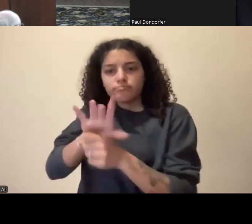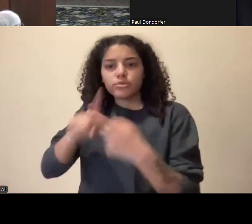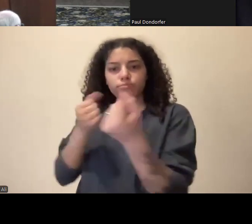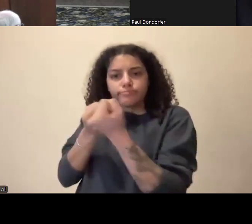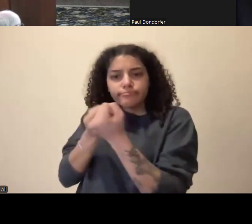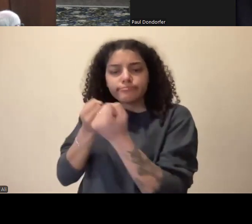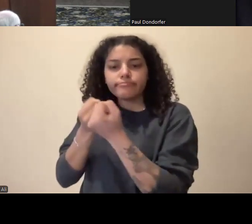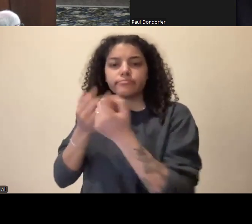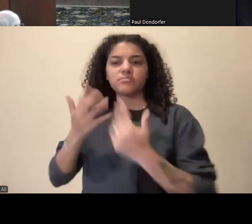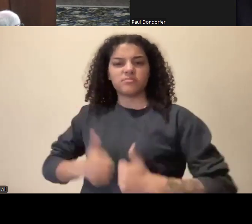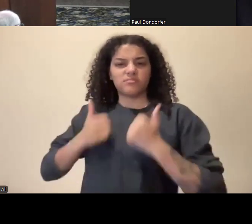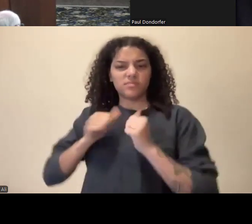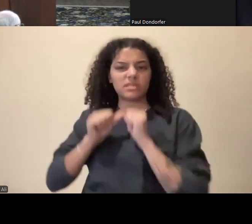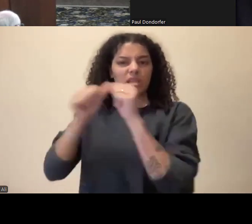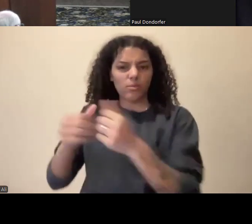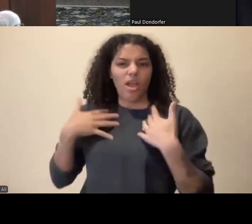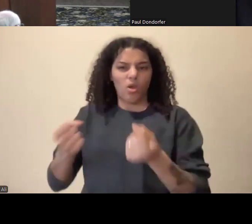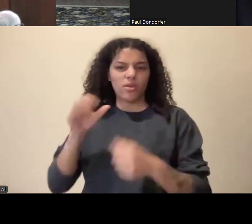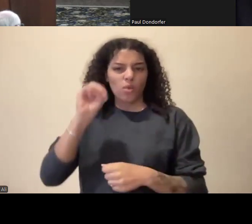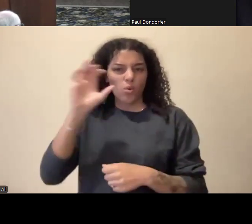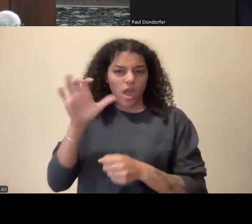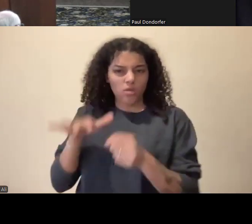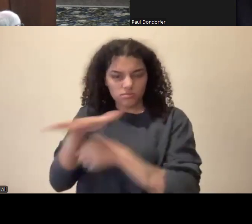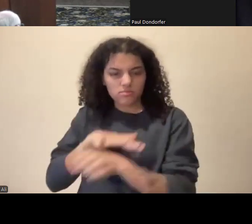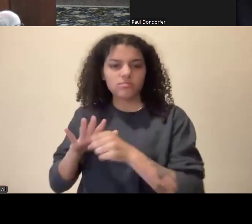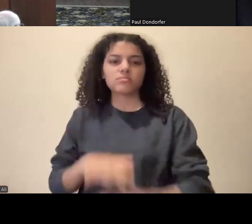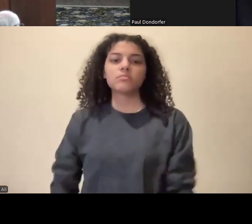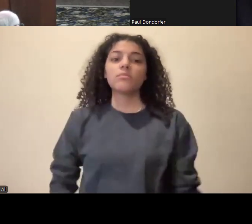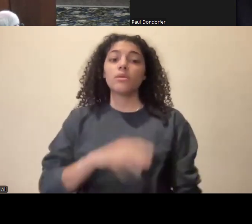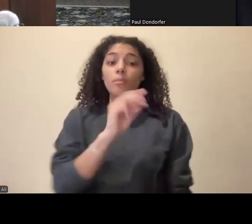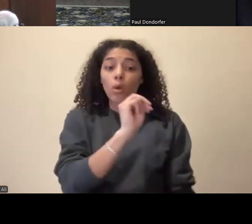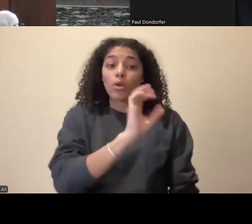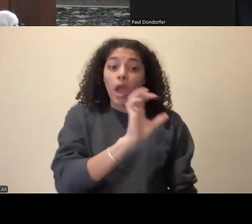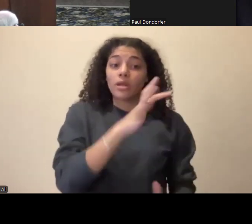Monroe County And whereas the Monroe County Environmental Management Council applies its